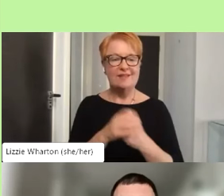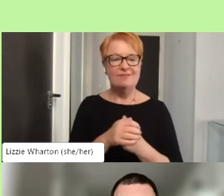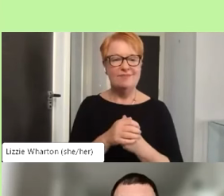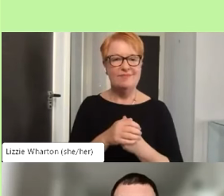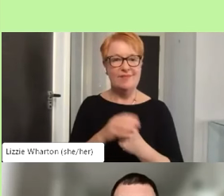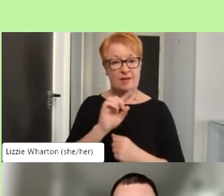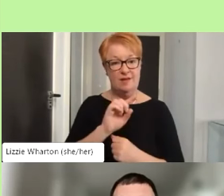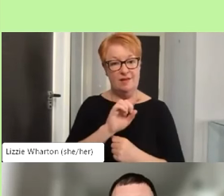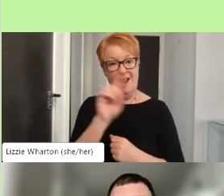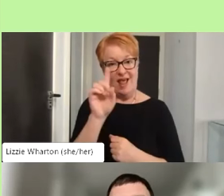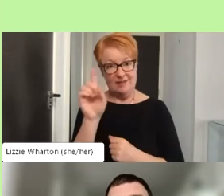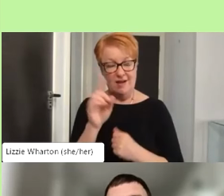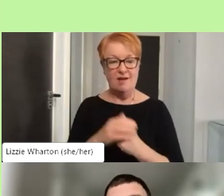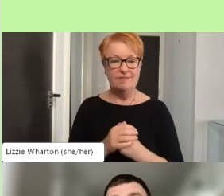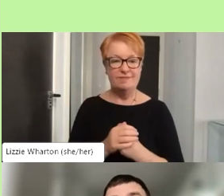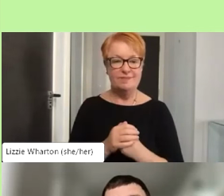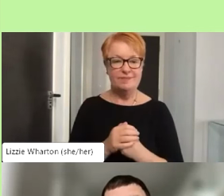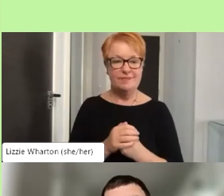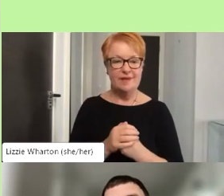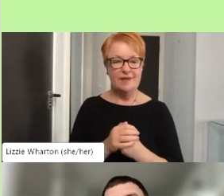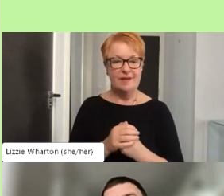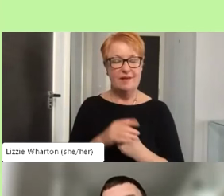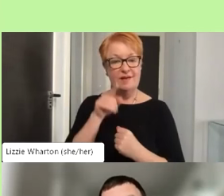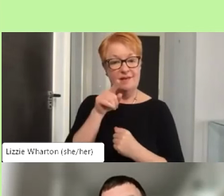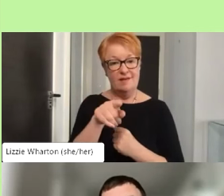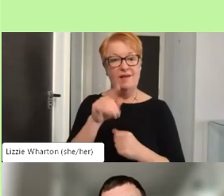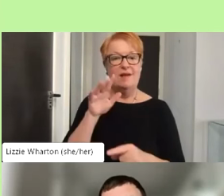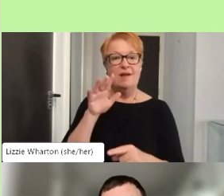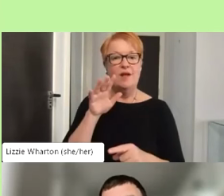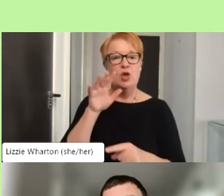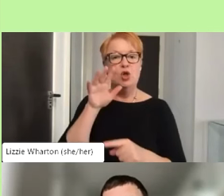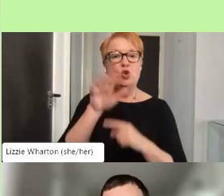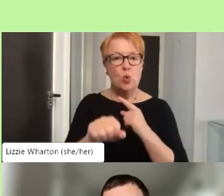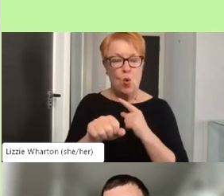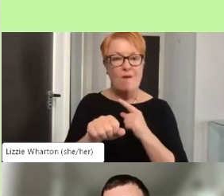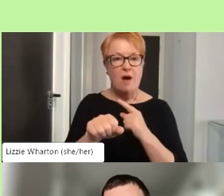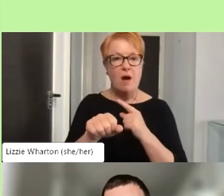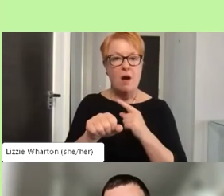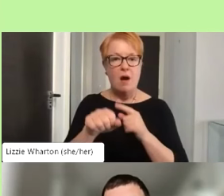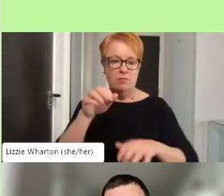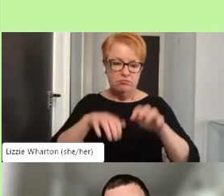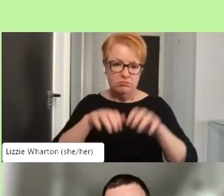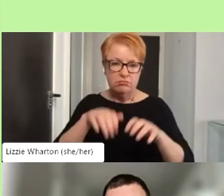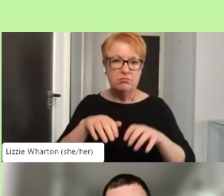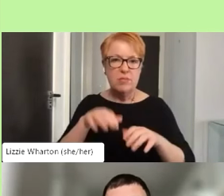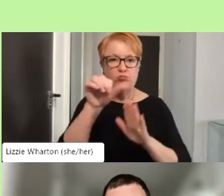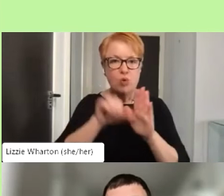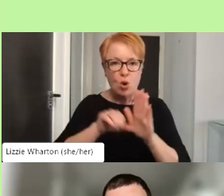initiation, took over the programming and also running